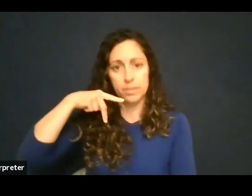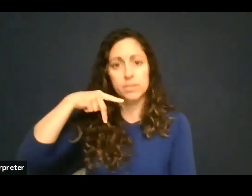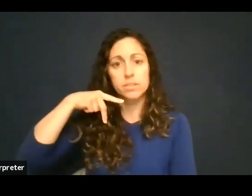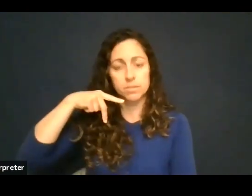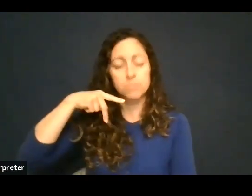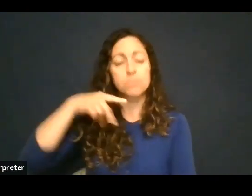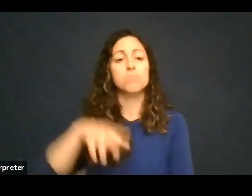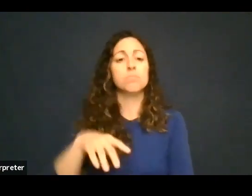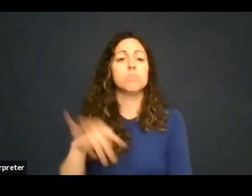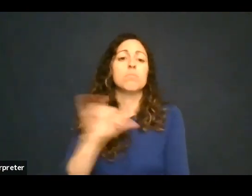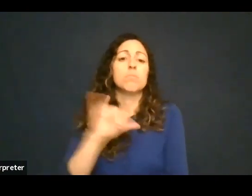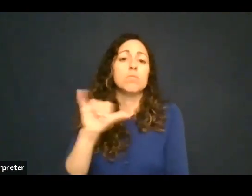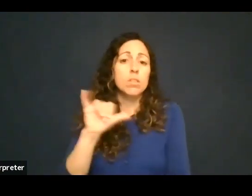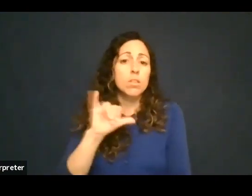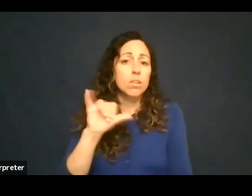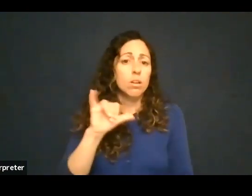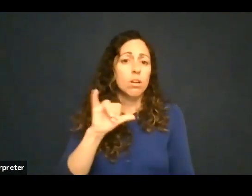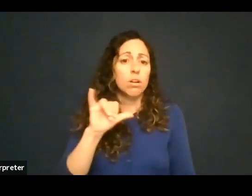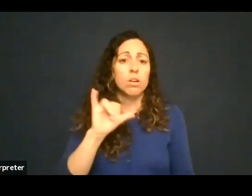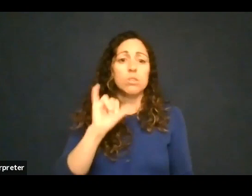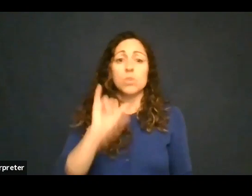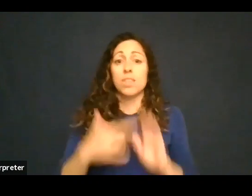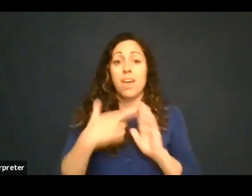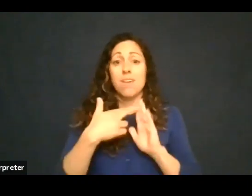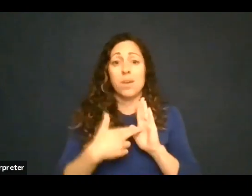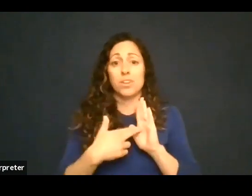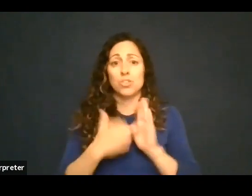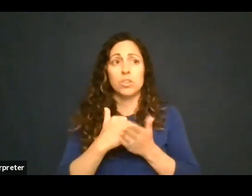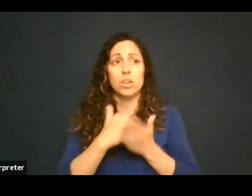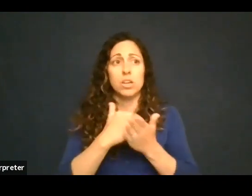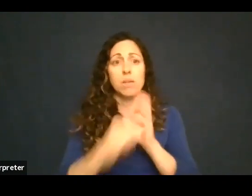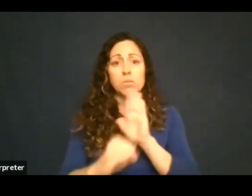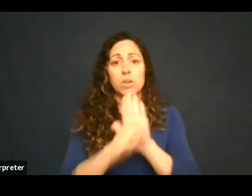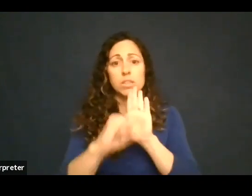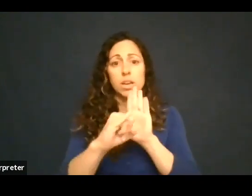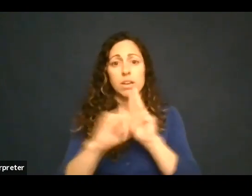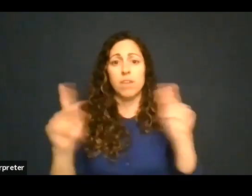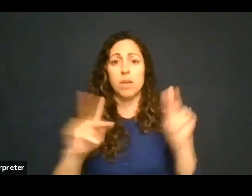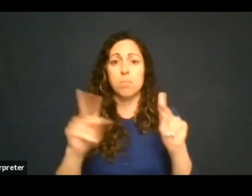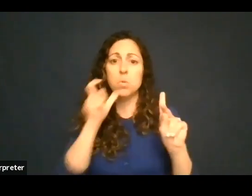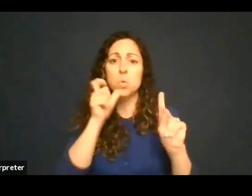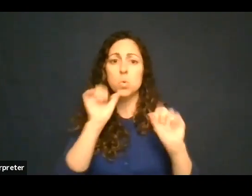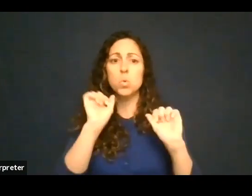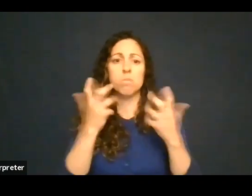in helping to identify people who qualify for that. I think one of the important things for people